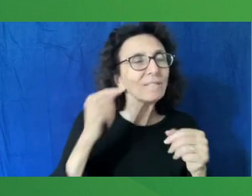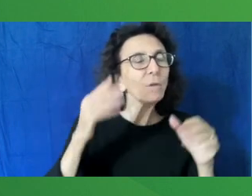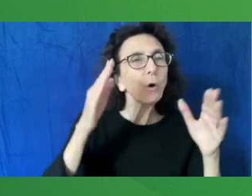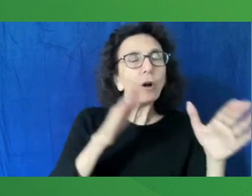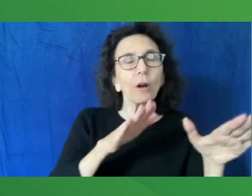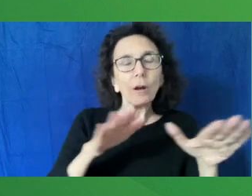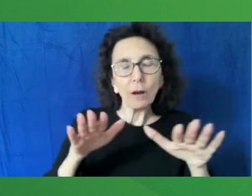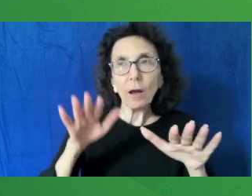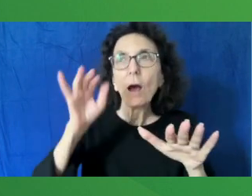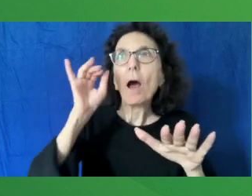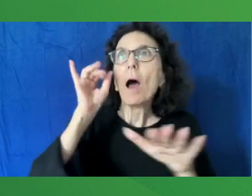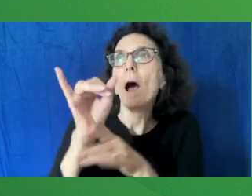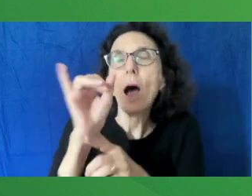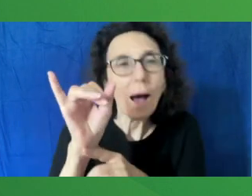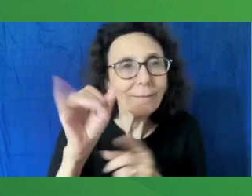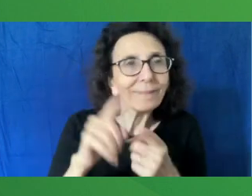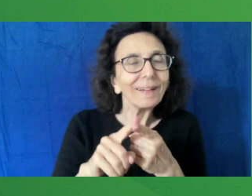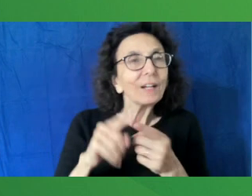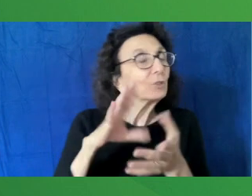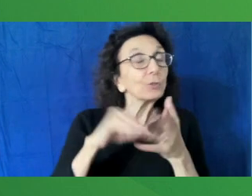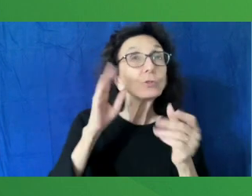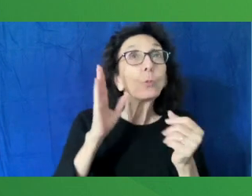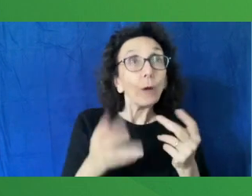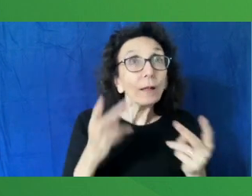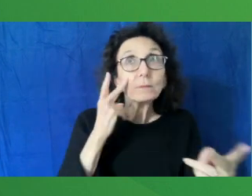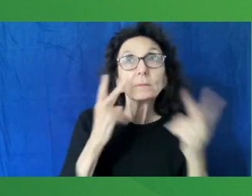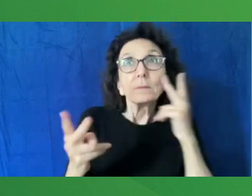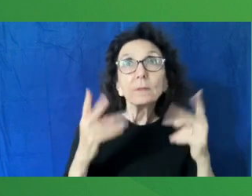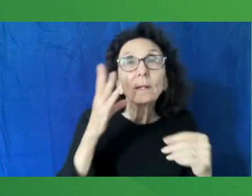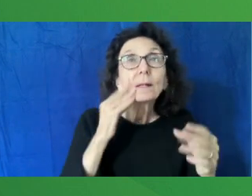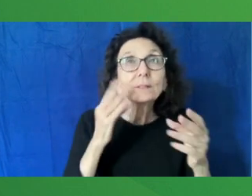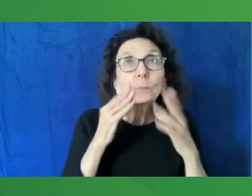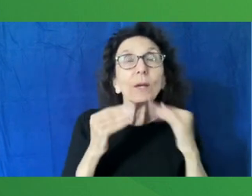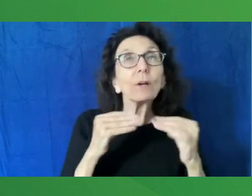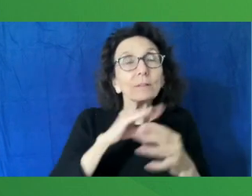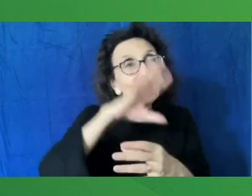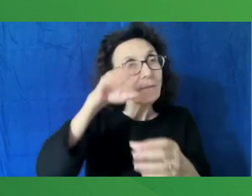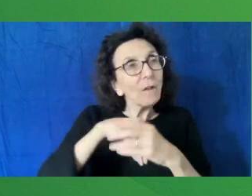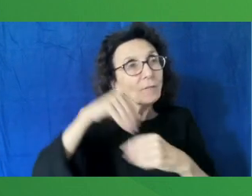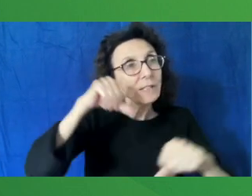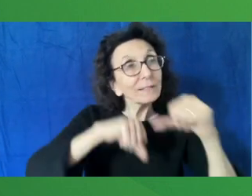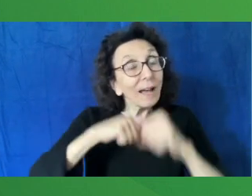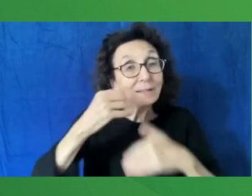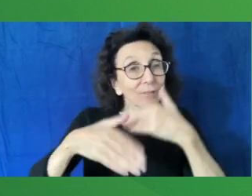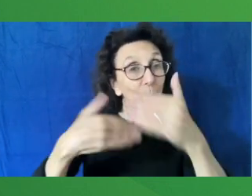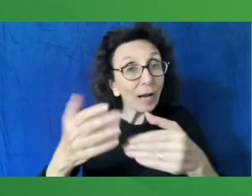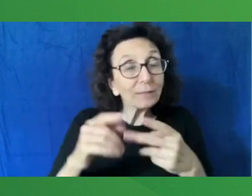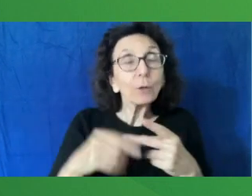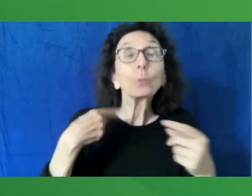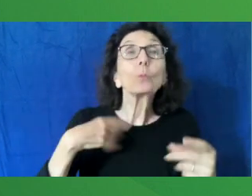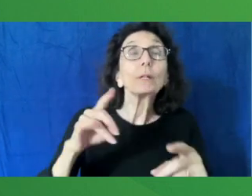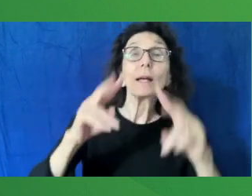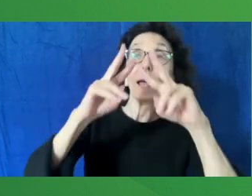They're going to engage in these science and engineering practices that we analyzed. We made observations.